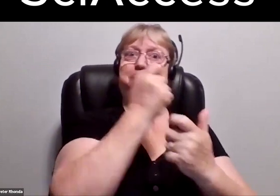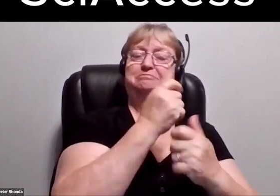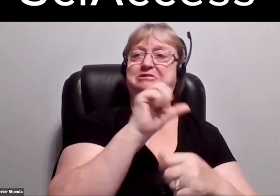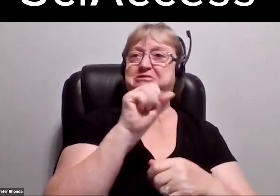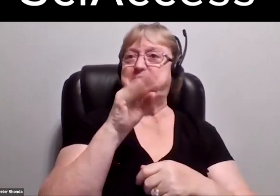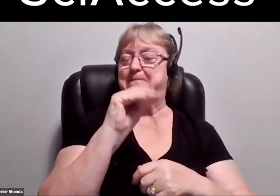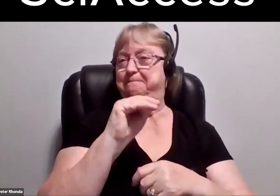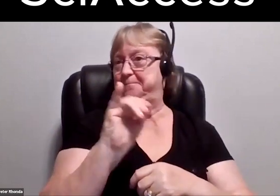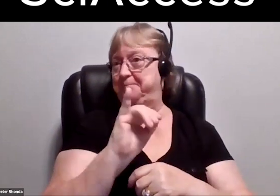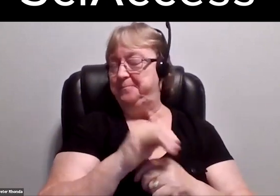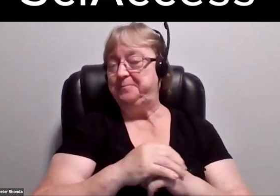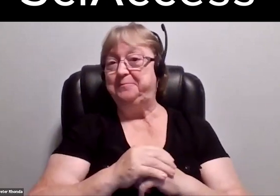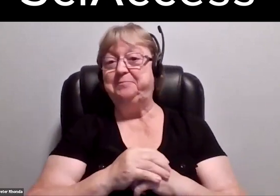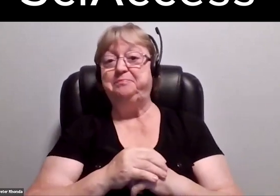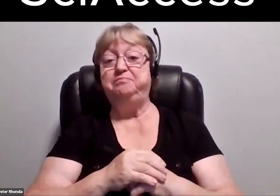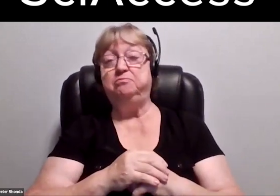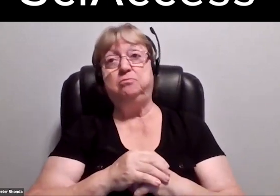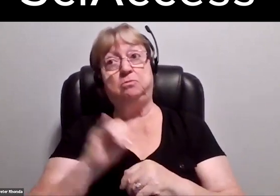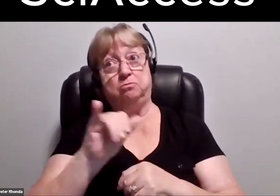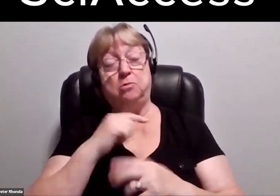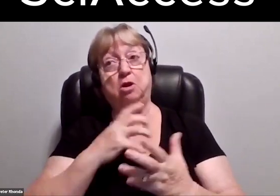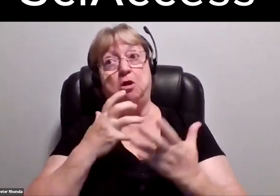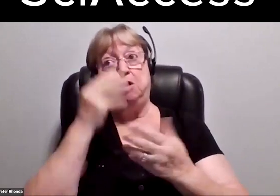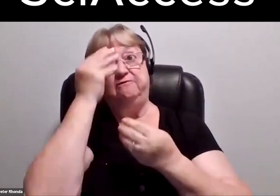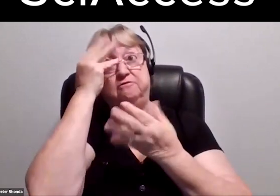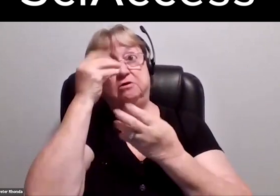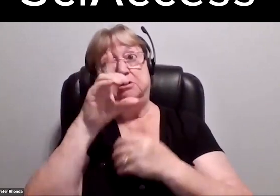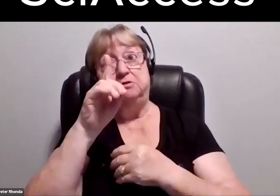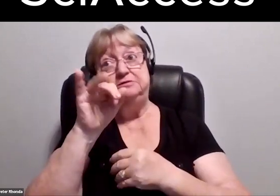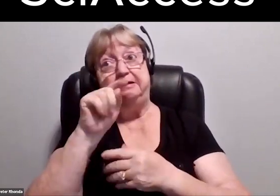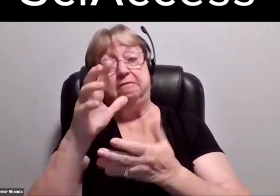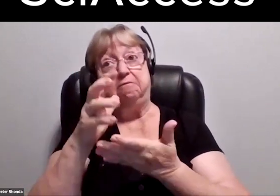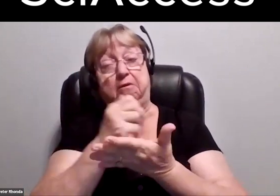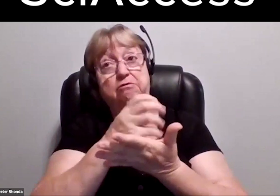Then we also do a lot of data collection, so we do, pre and post-evaluation data,